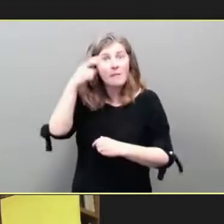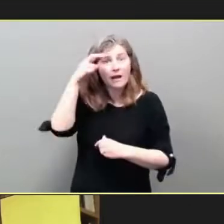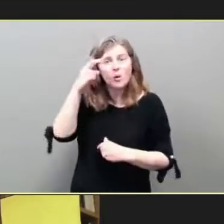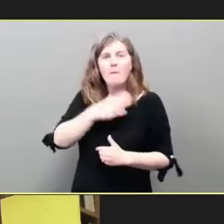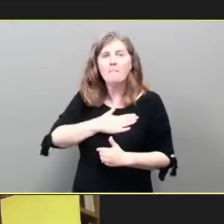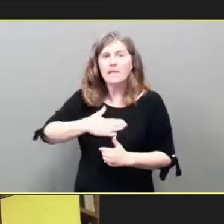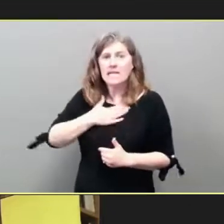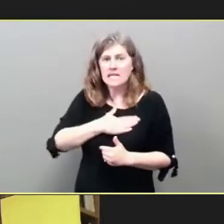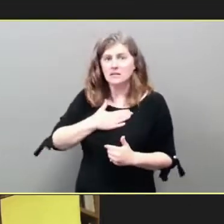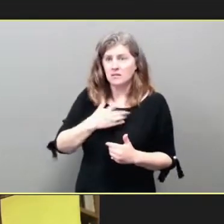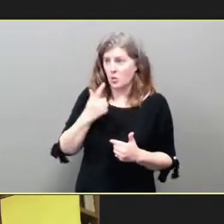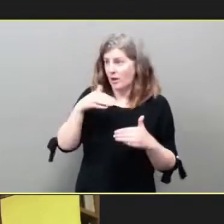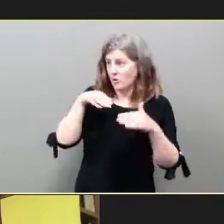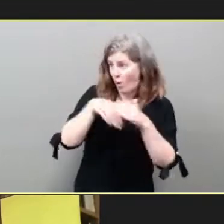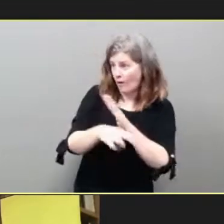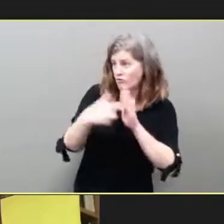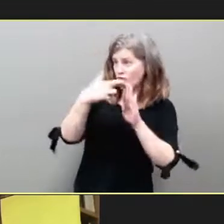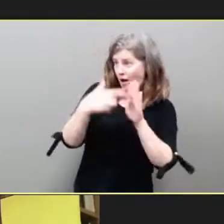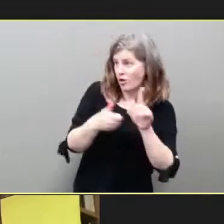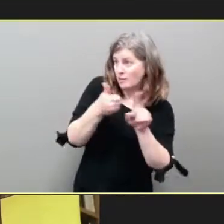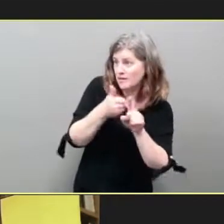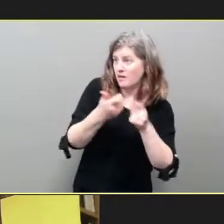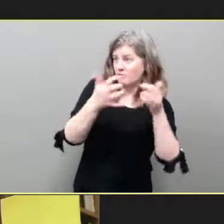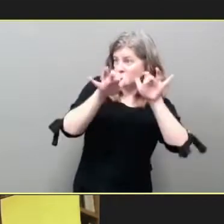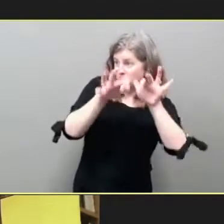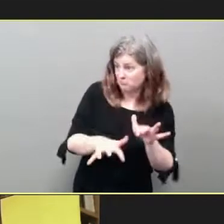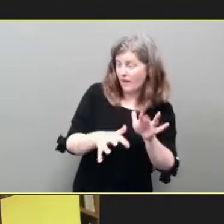for them to go in and register themselves and then enter in that they